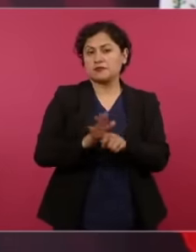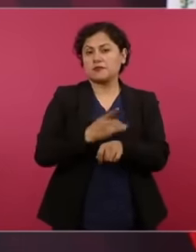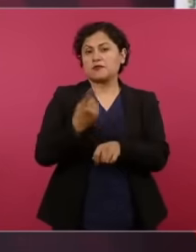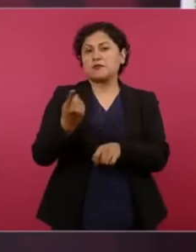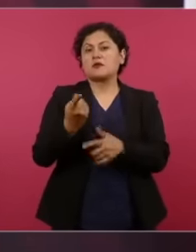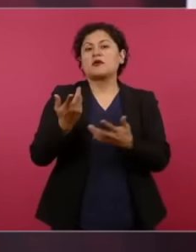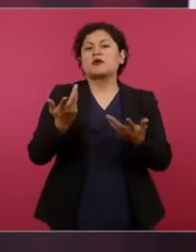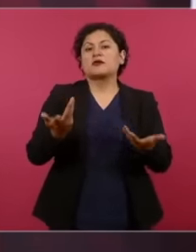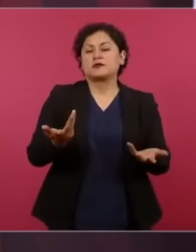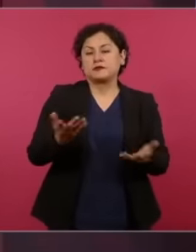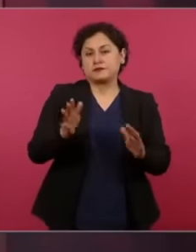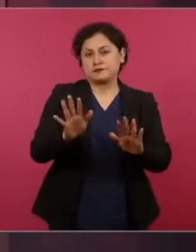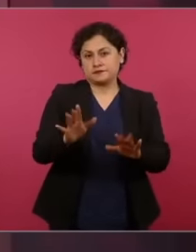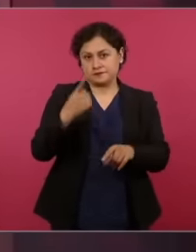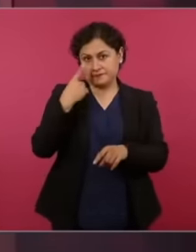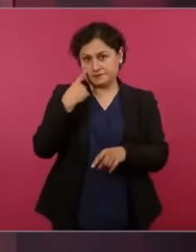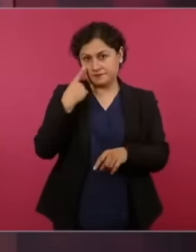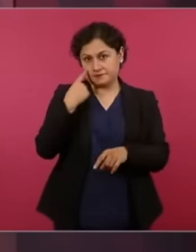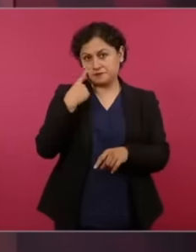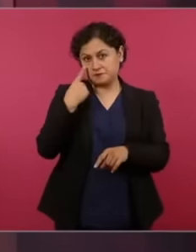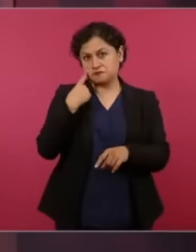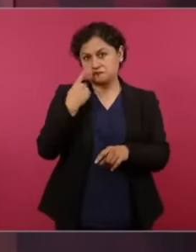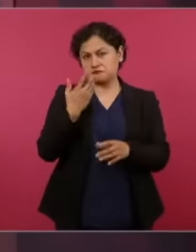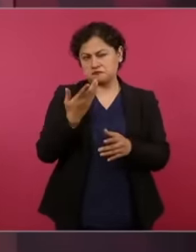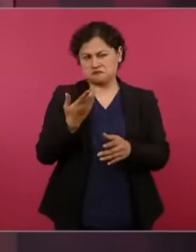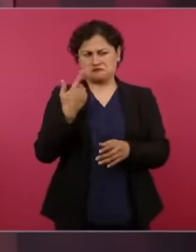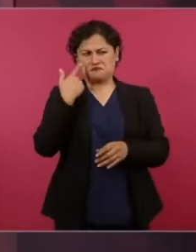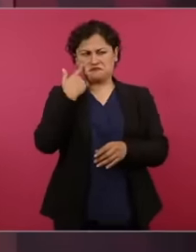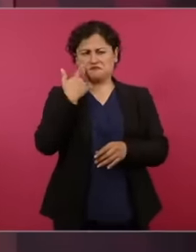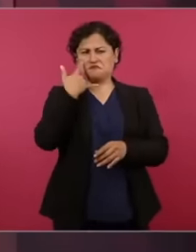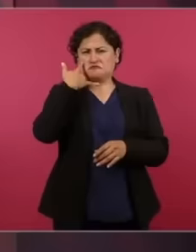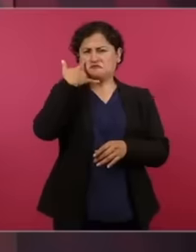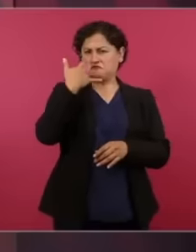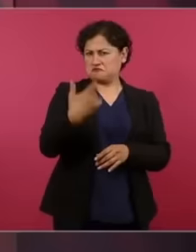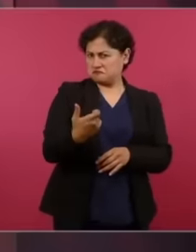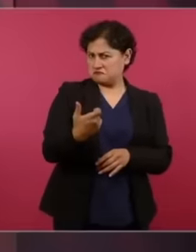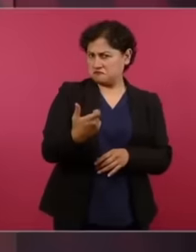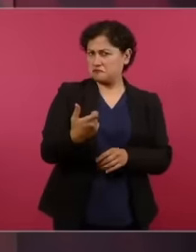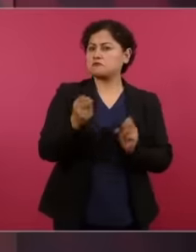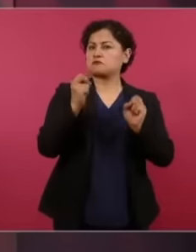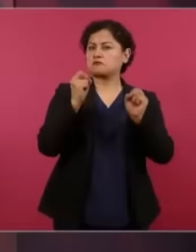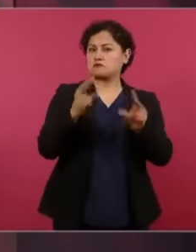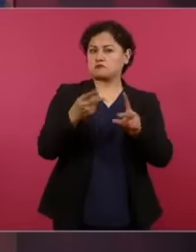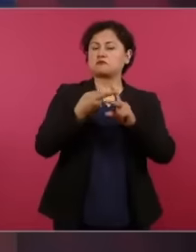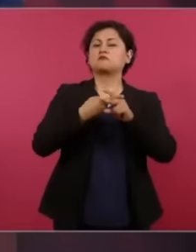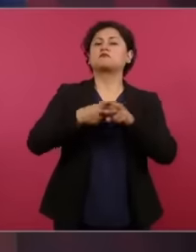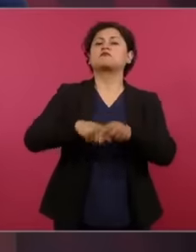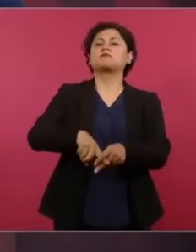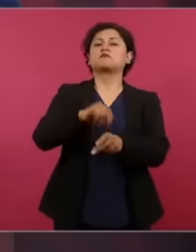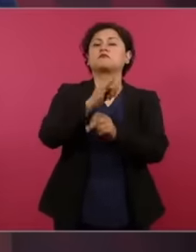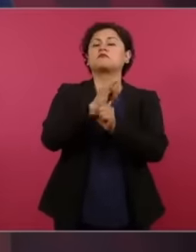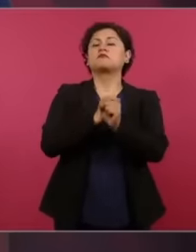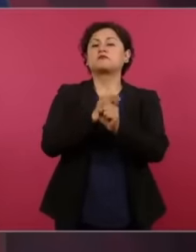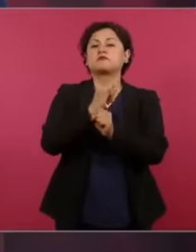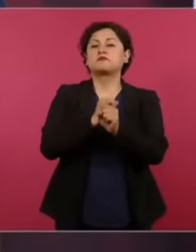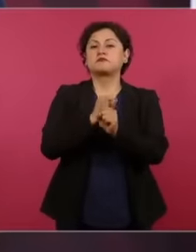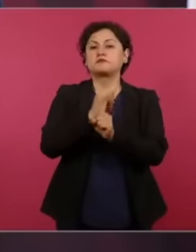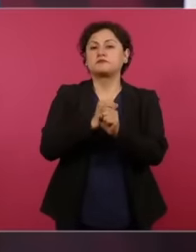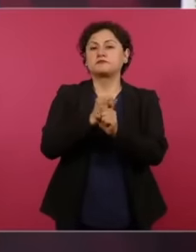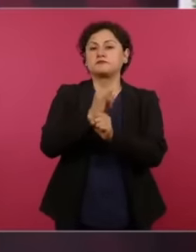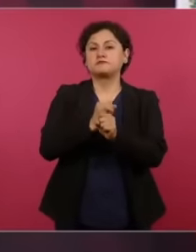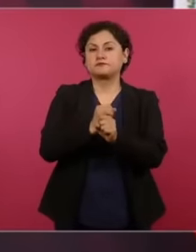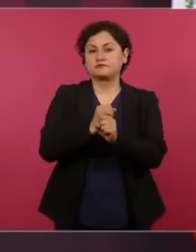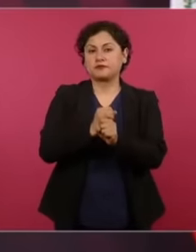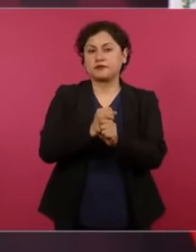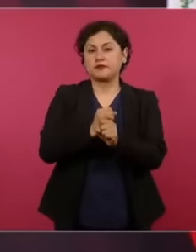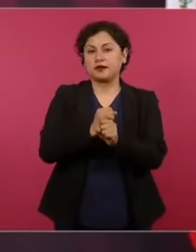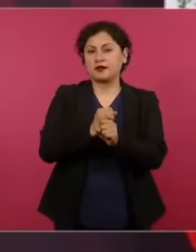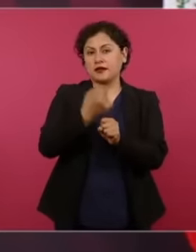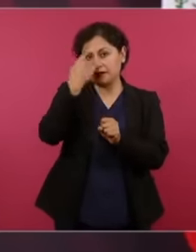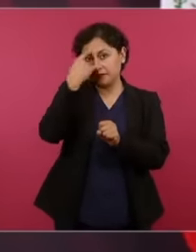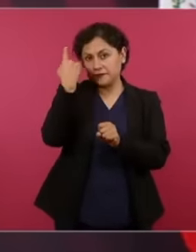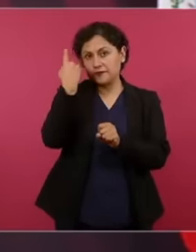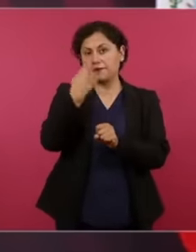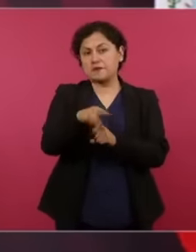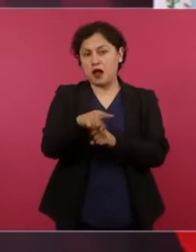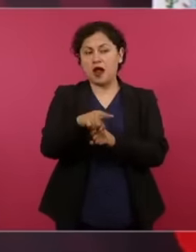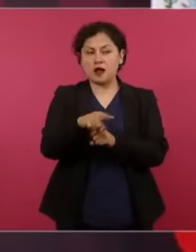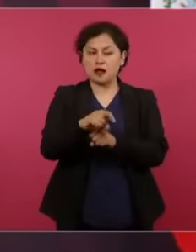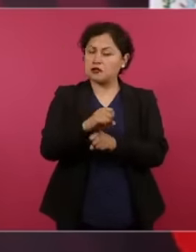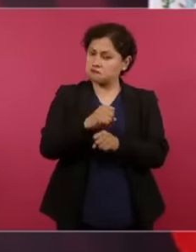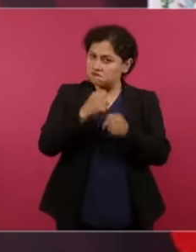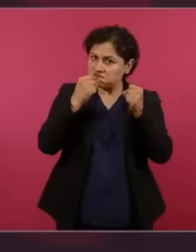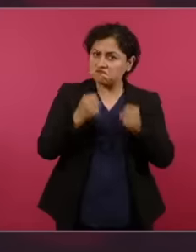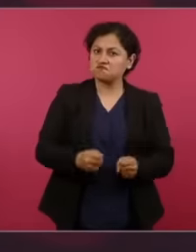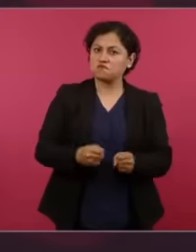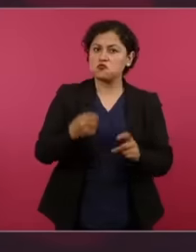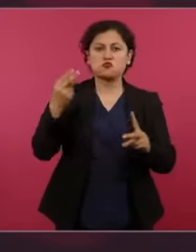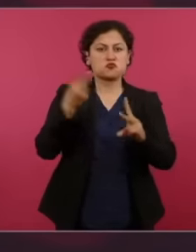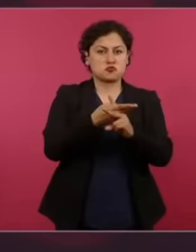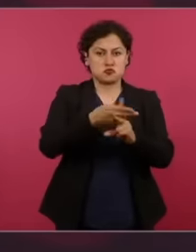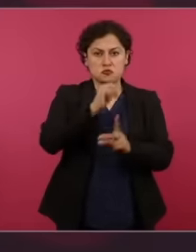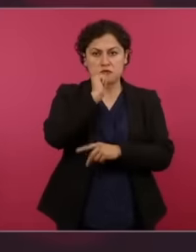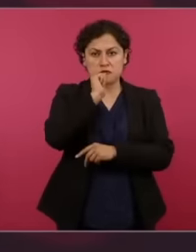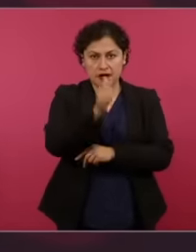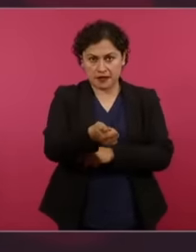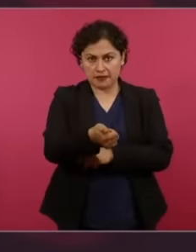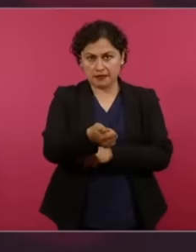to a matter like this an investigation is opened to be sure that there was no homicide.